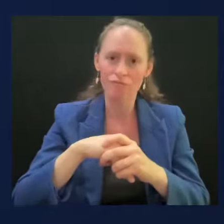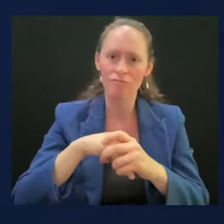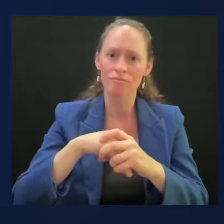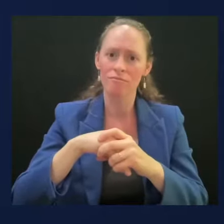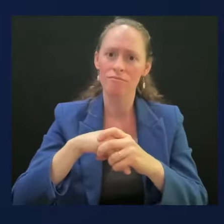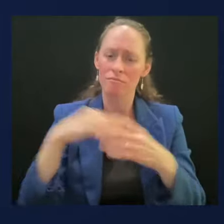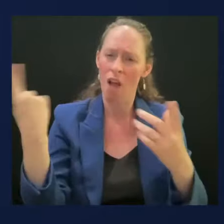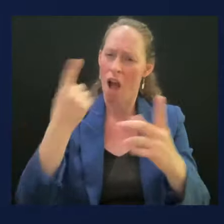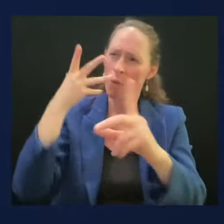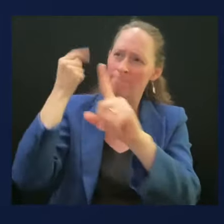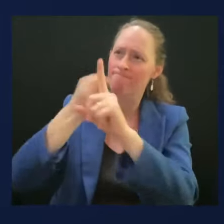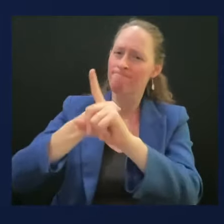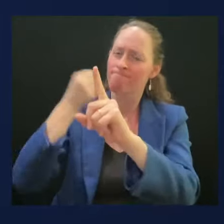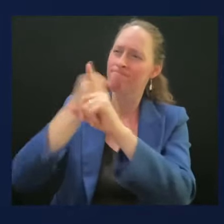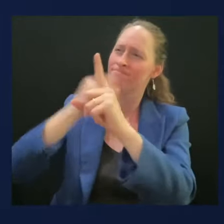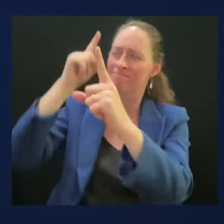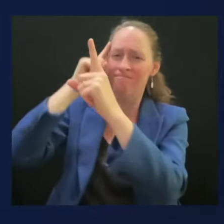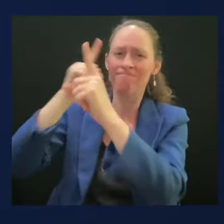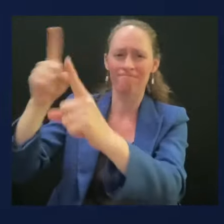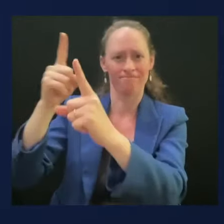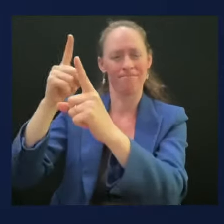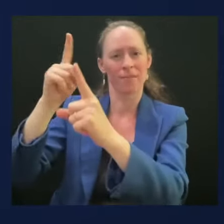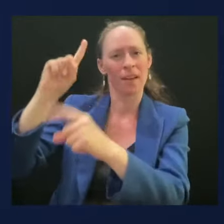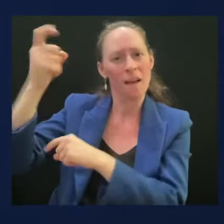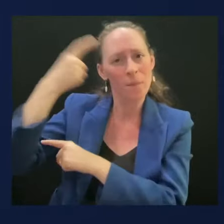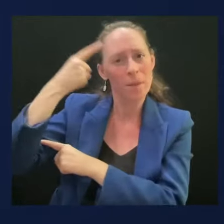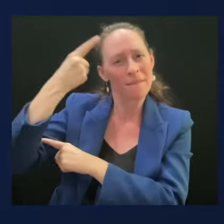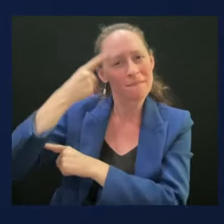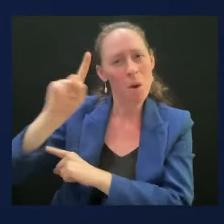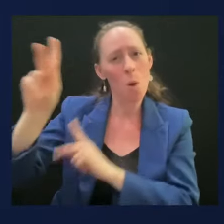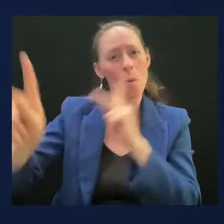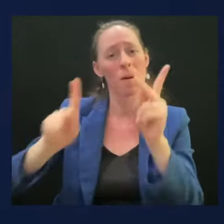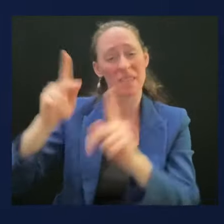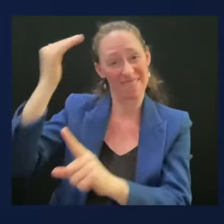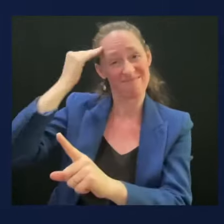And today, their service and sacrifice, and that of their families,